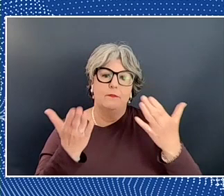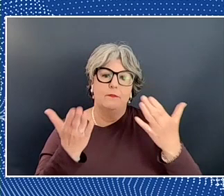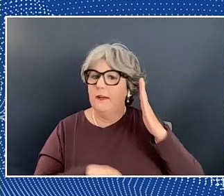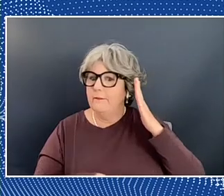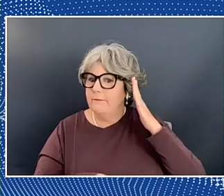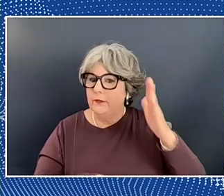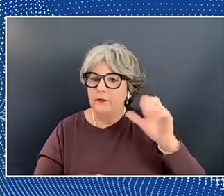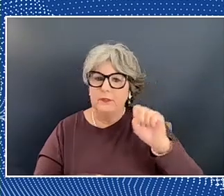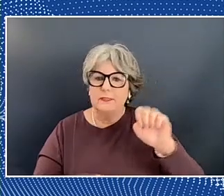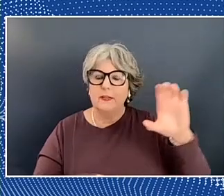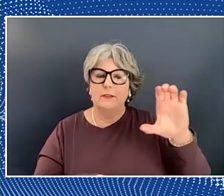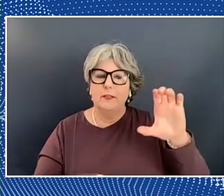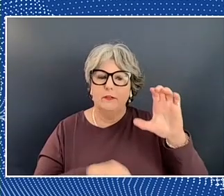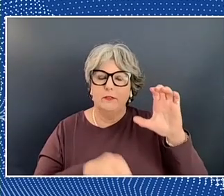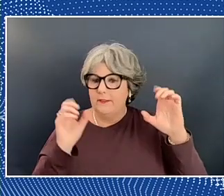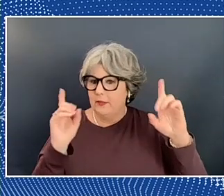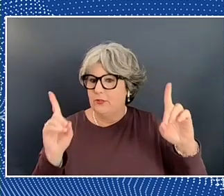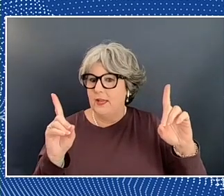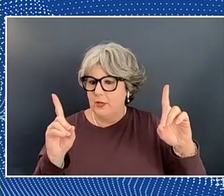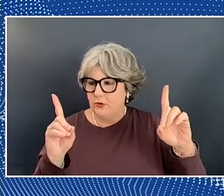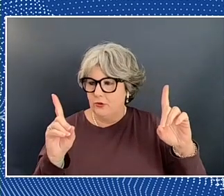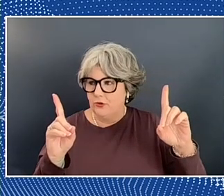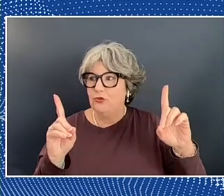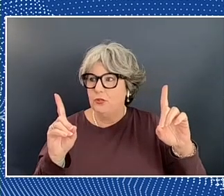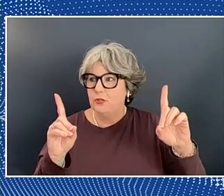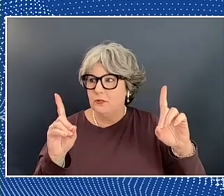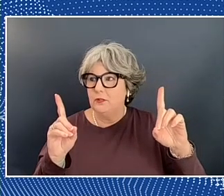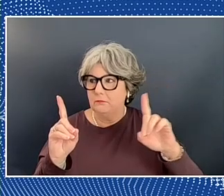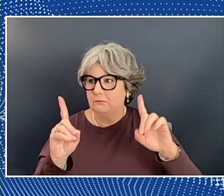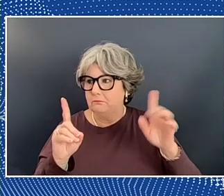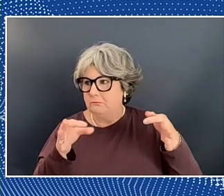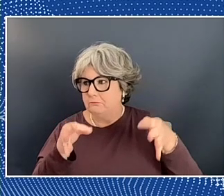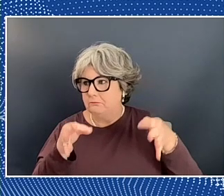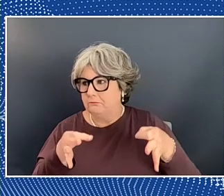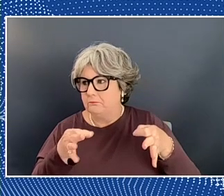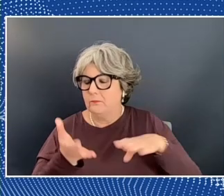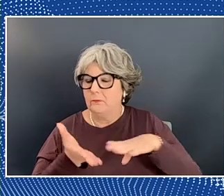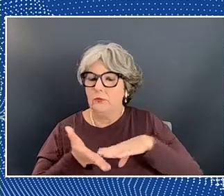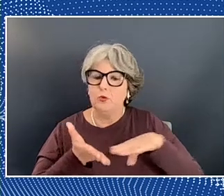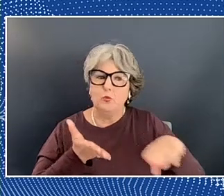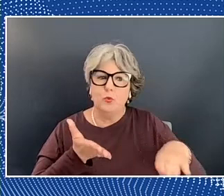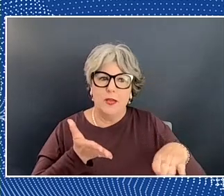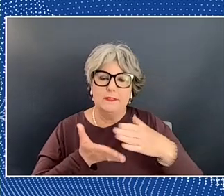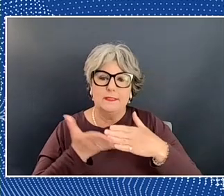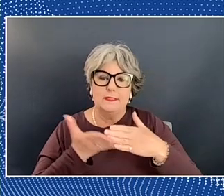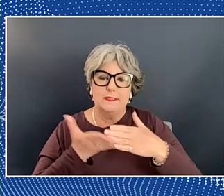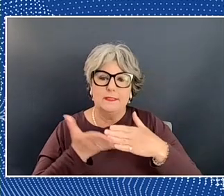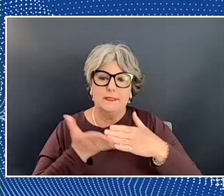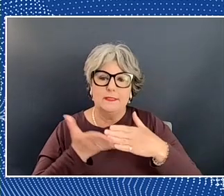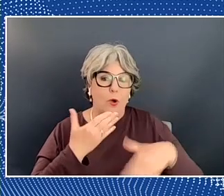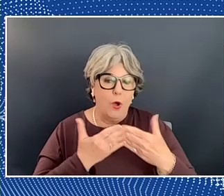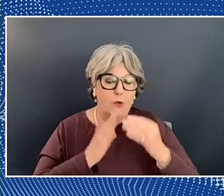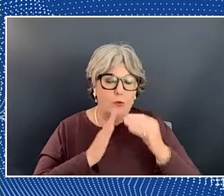of education the discretion to waive some or all of student loan debts based on financial hardship and these factors.